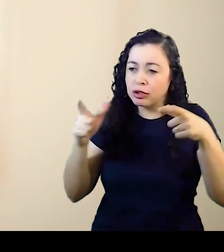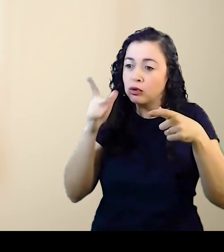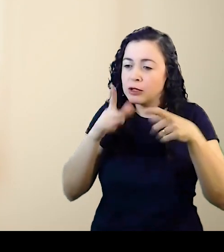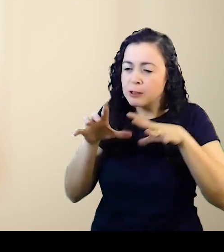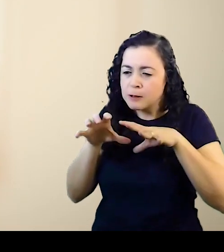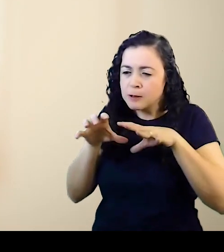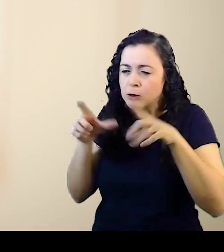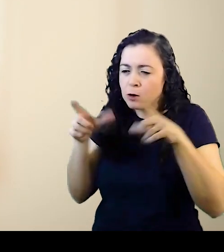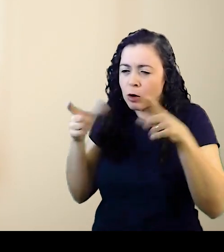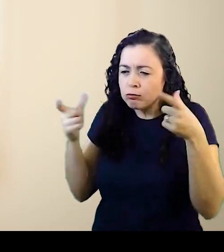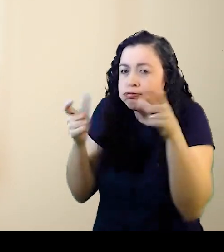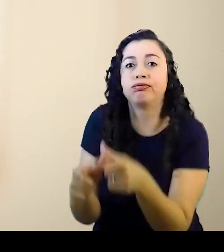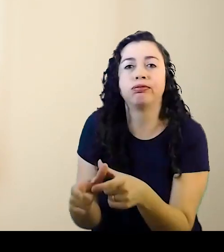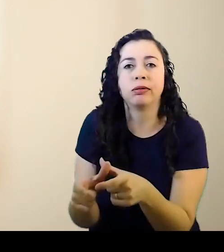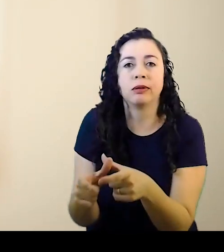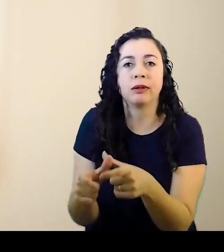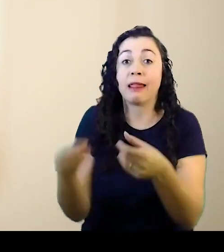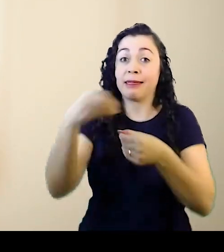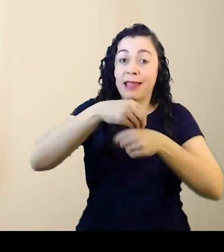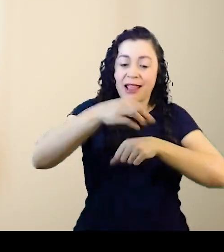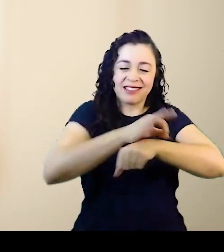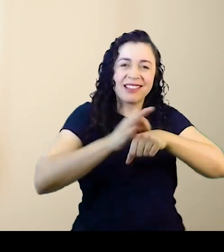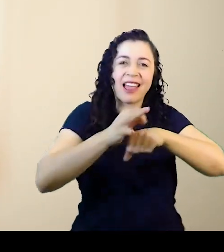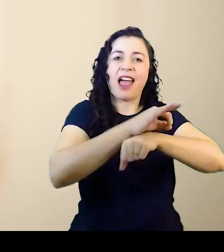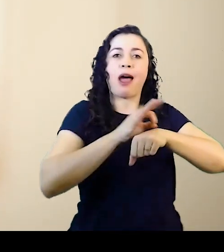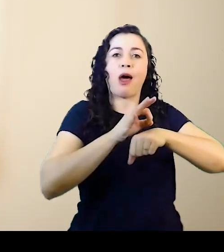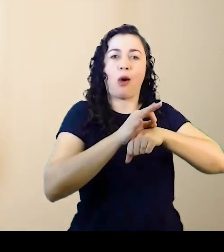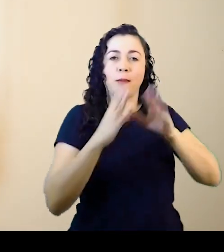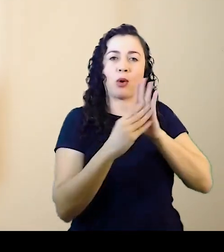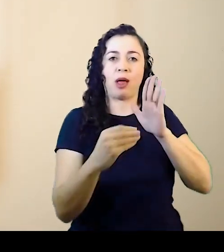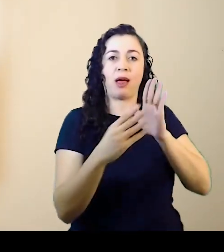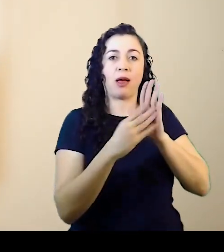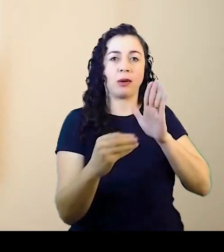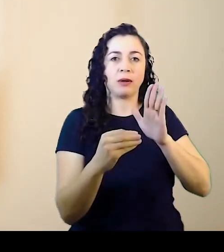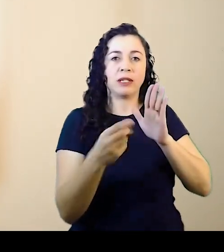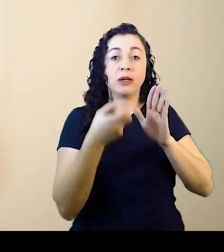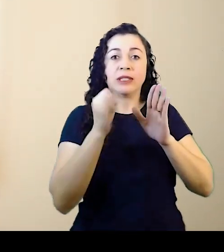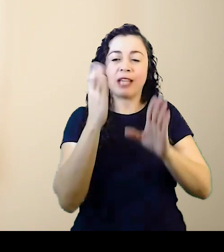By identifying those drugs that interfere with